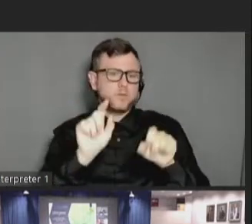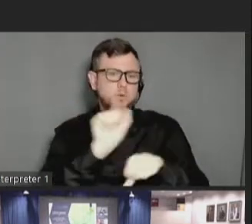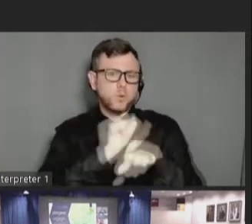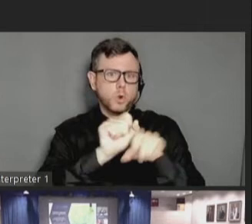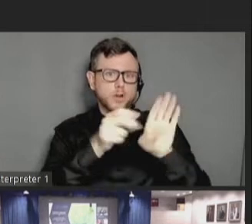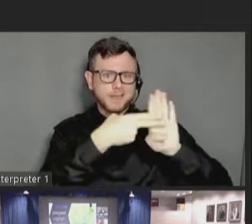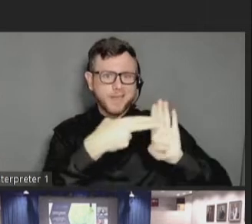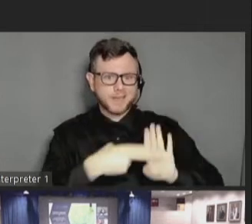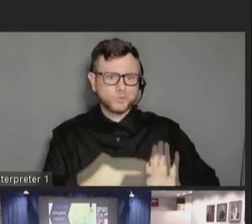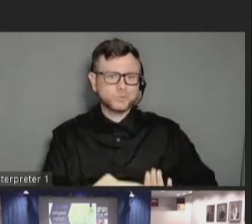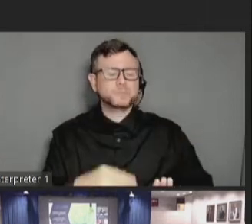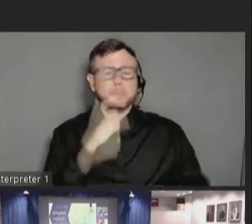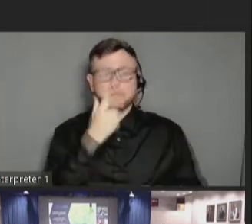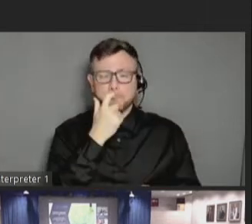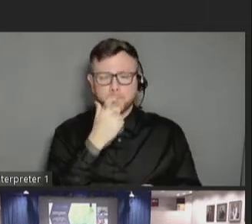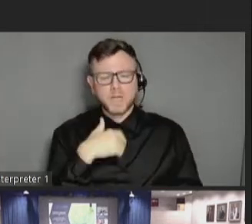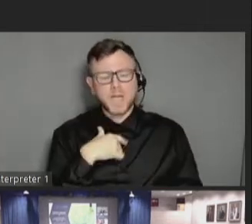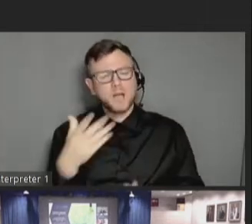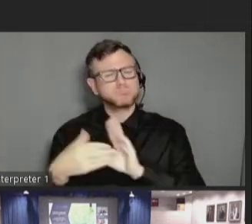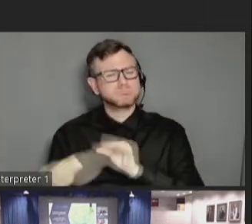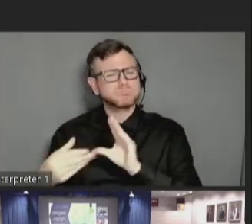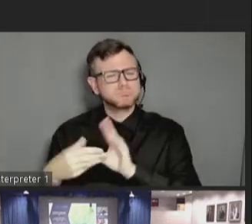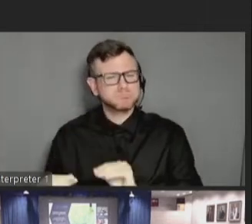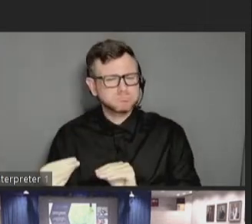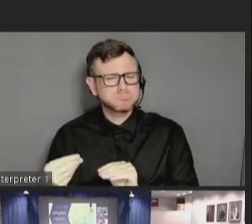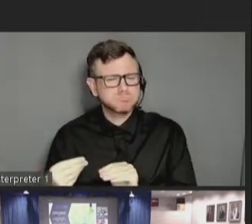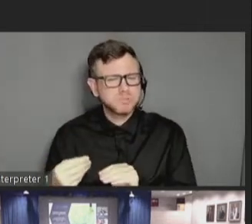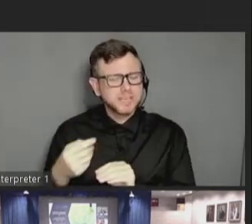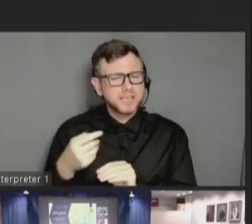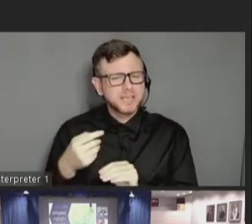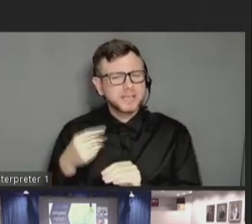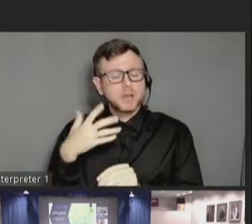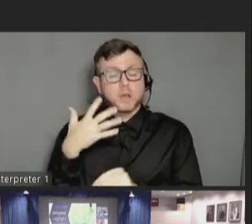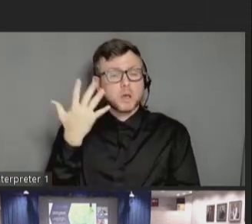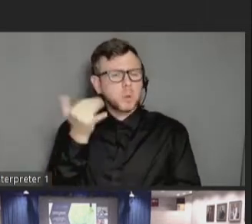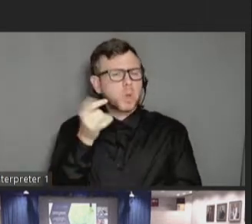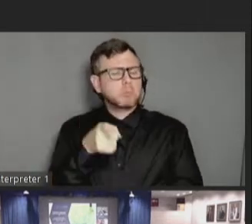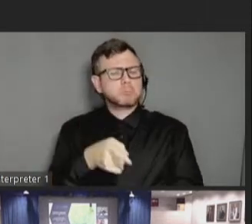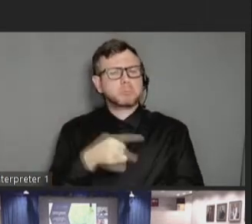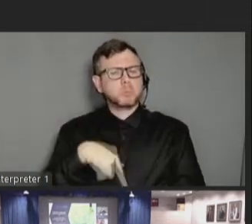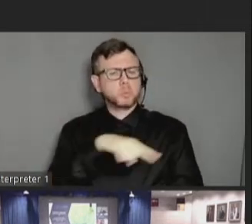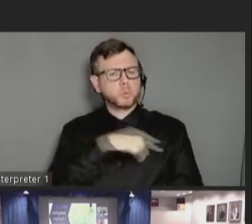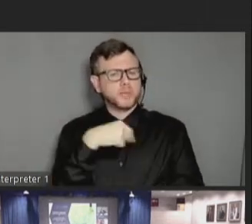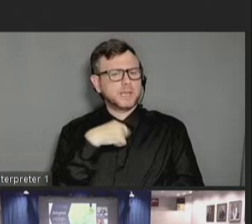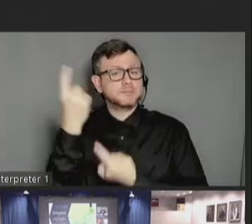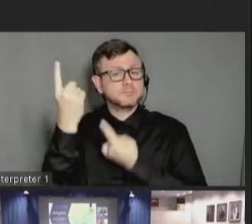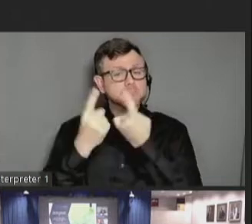I'm going to tell a bit of a story in the hopes that we are considering improvements,